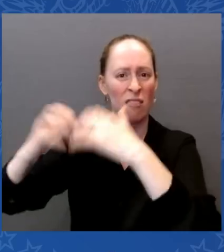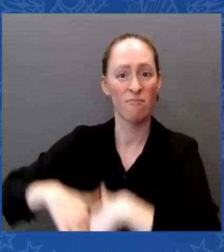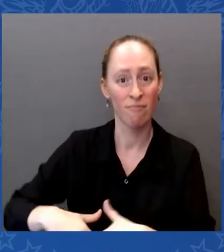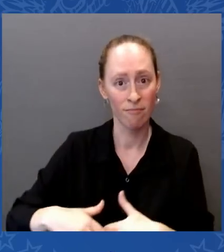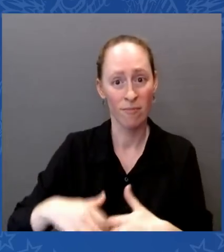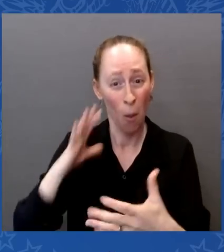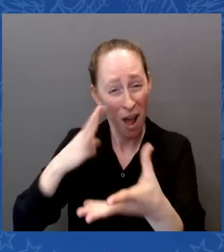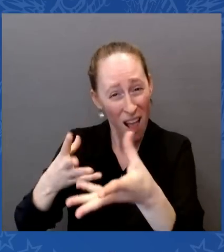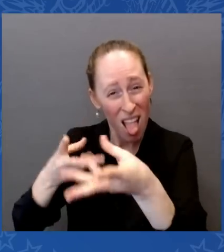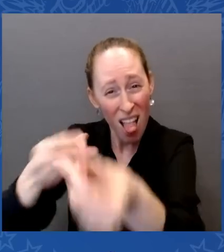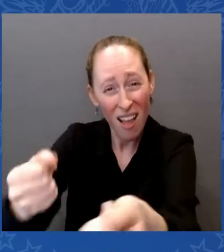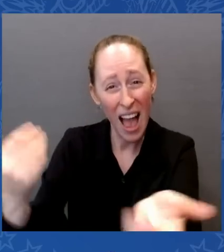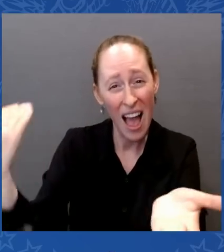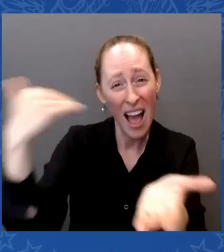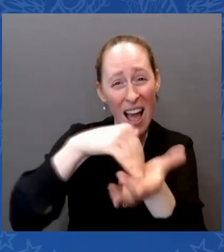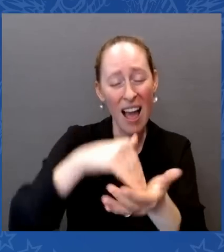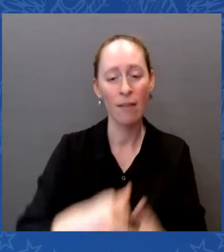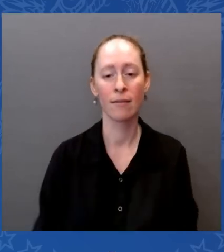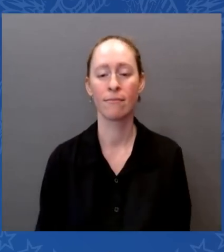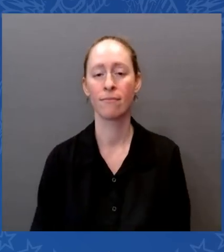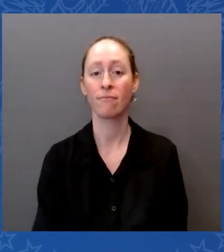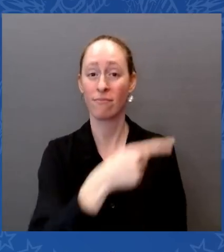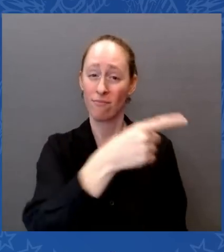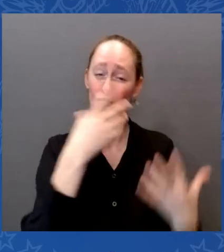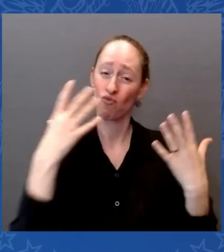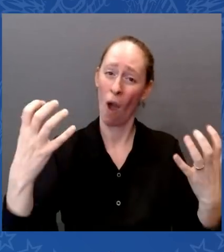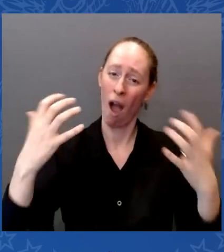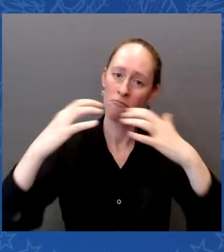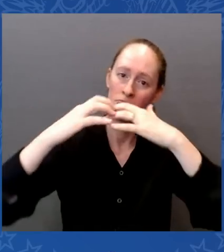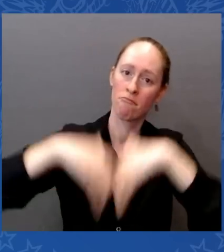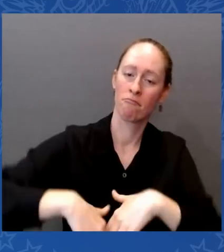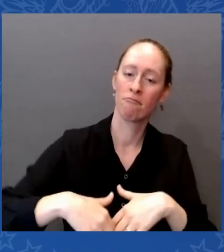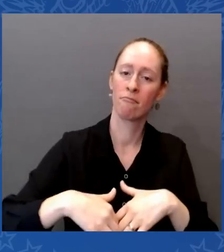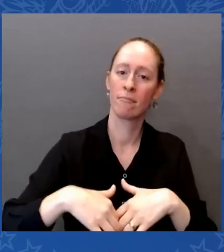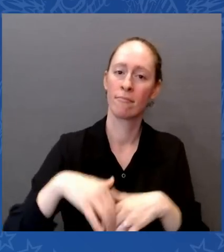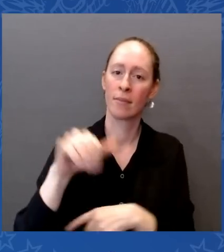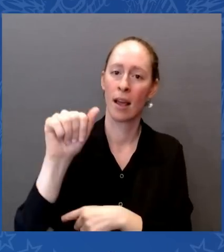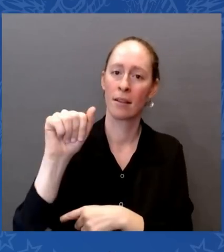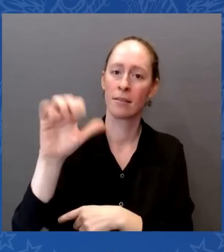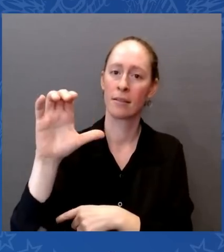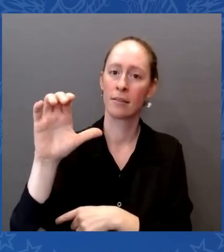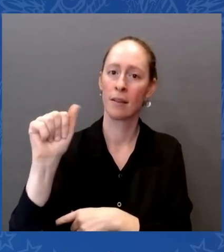for tens of millions of people who cannot afford health insurance because they have a preexisting condition.